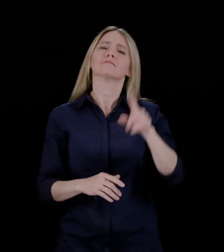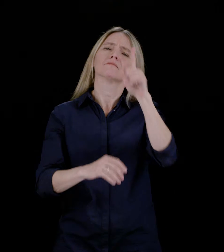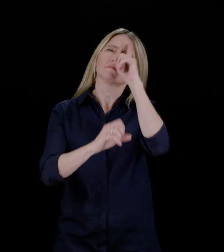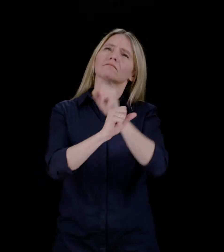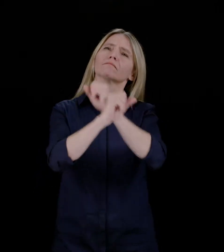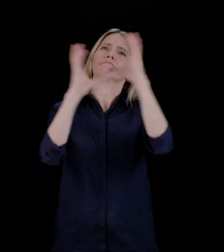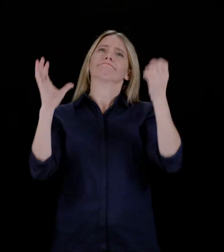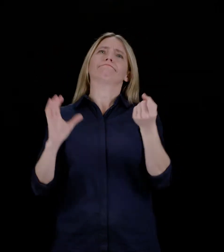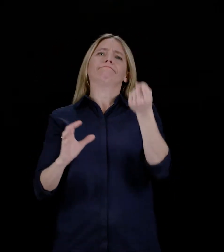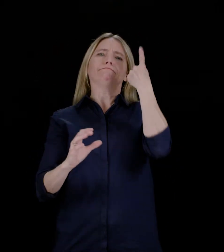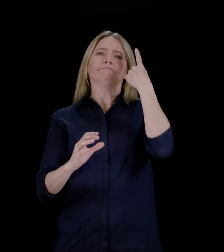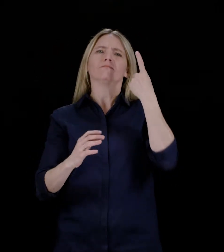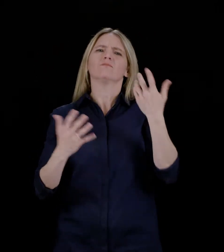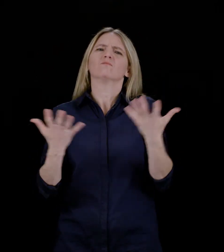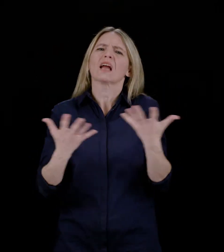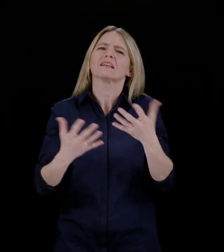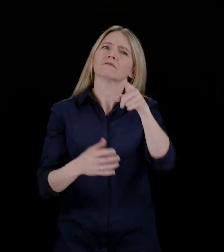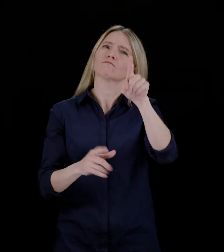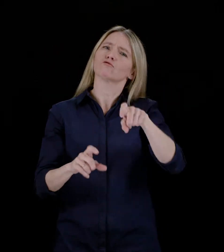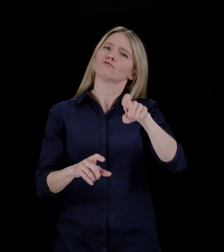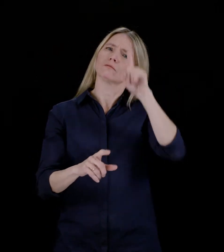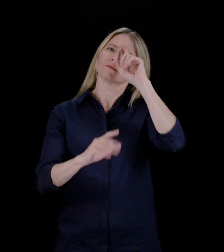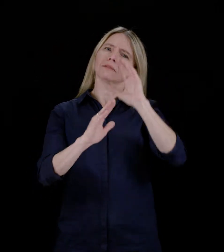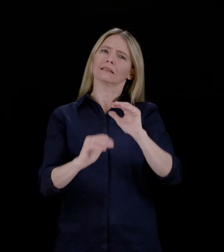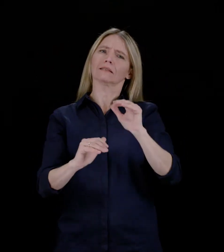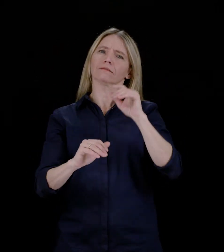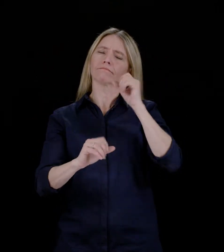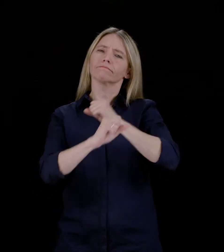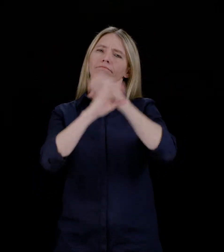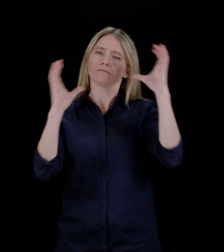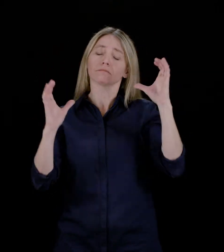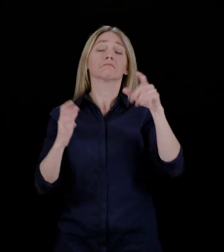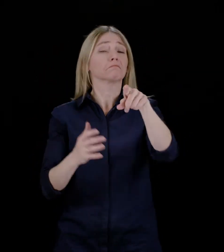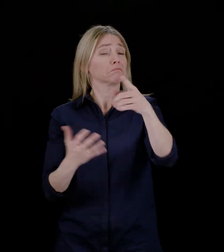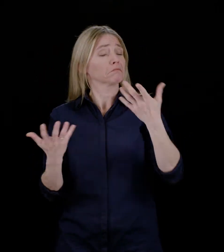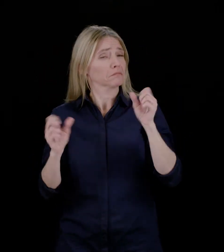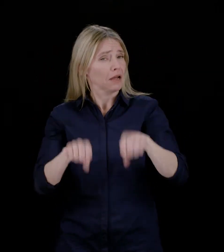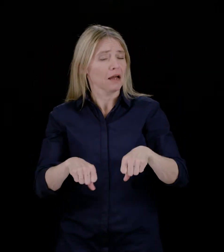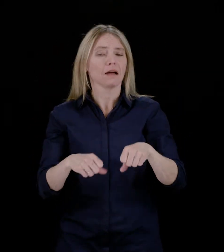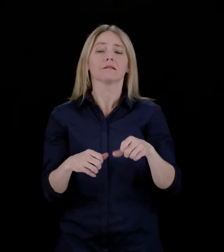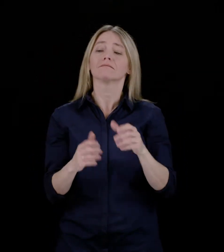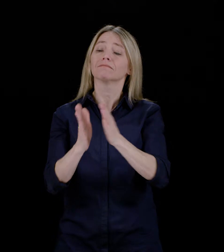In order to better understand what you should expect, refer to your device’s user manual,